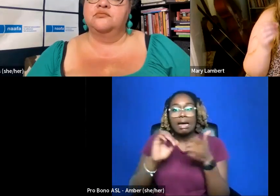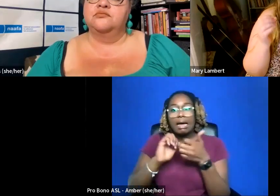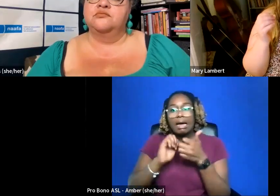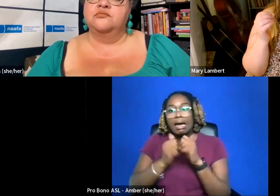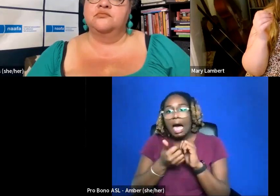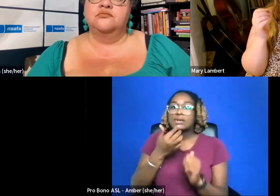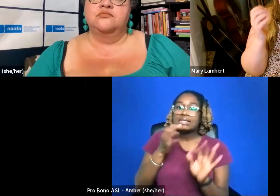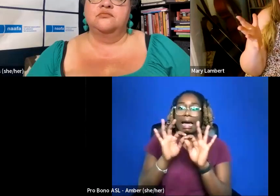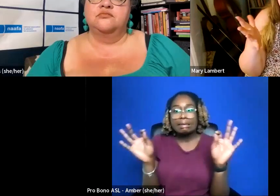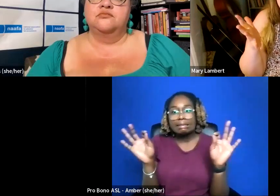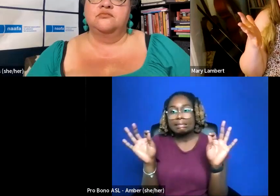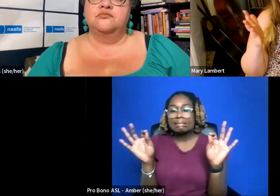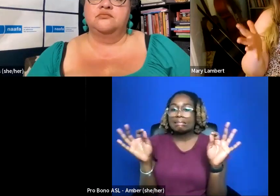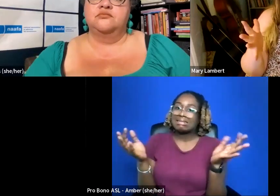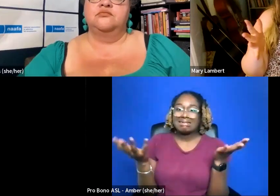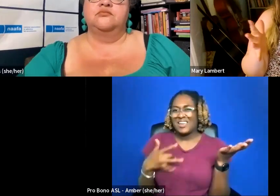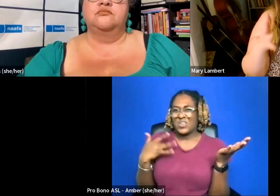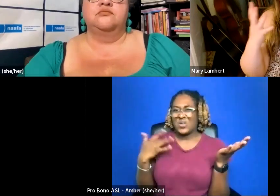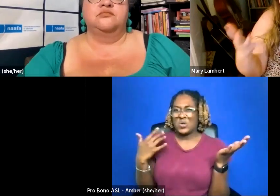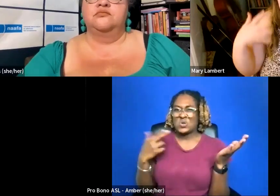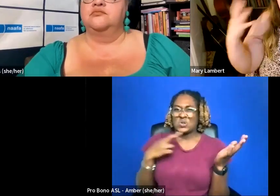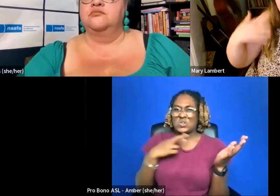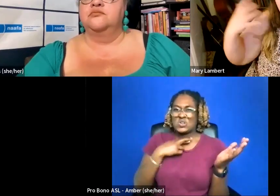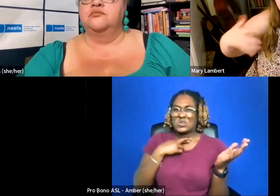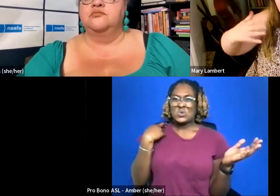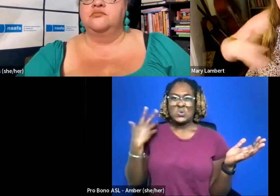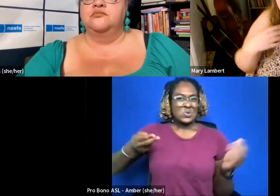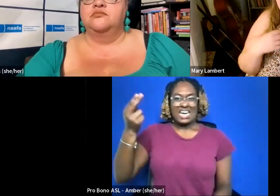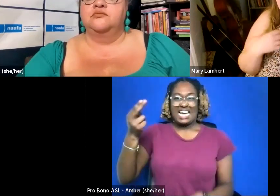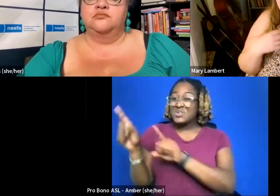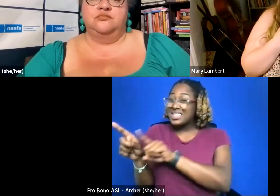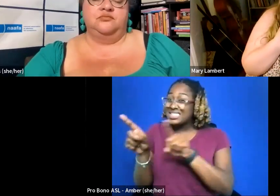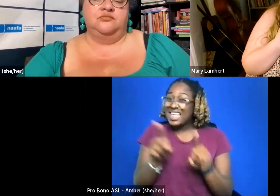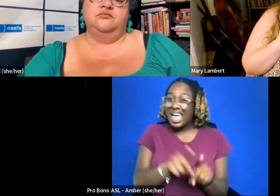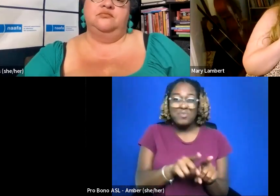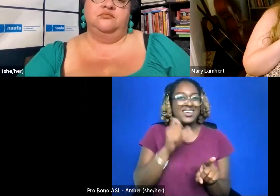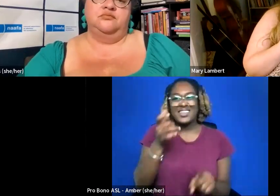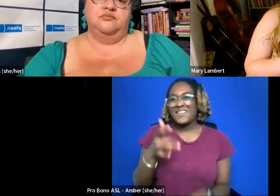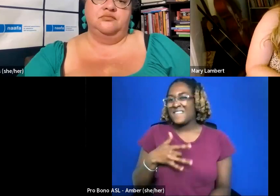And the stakes feel too high. And it was the same sort of thing where I just it didn't feel like it was coming